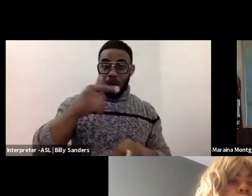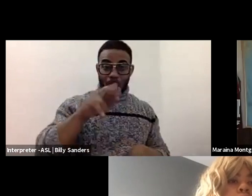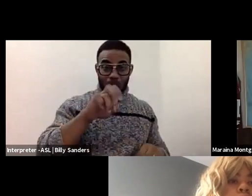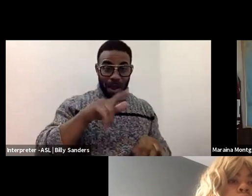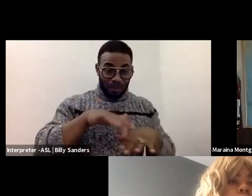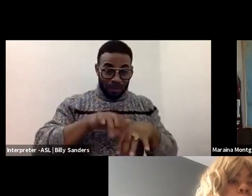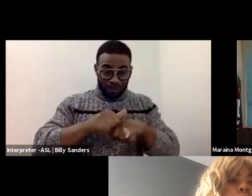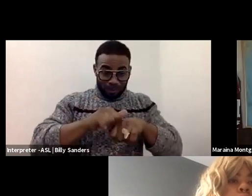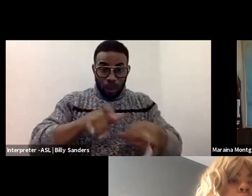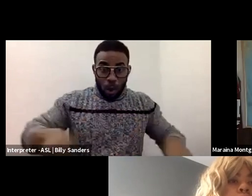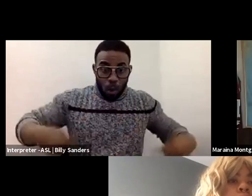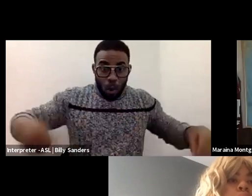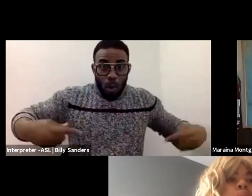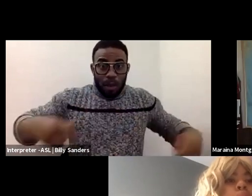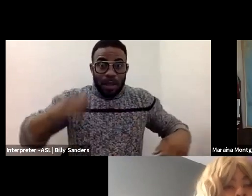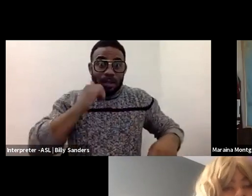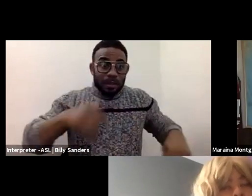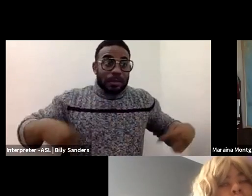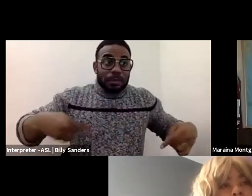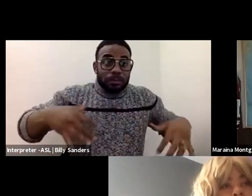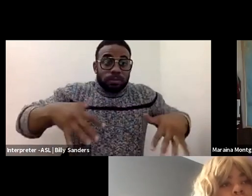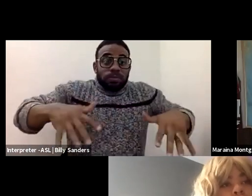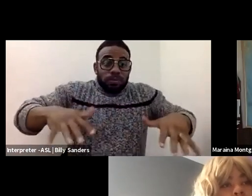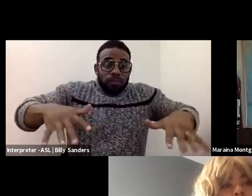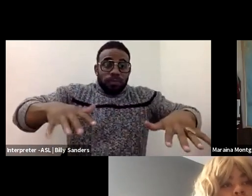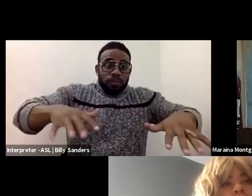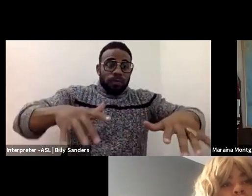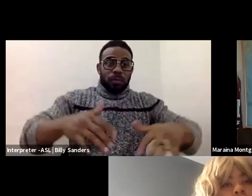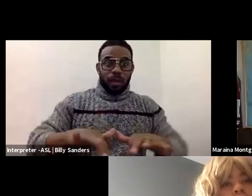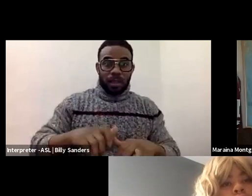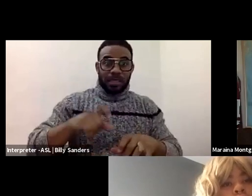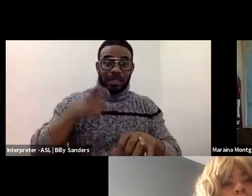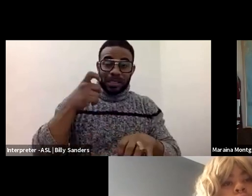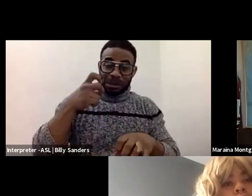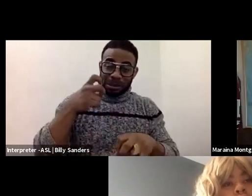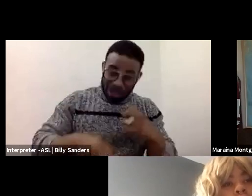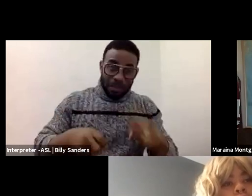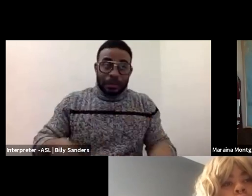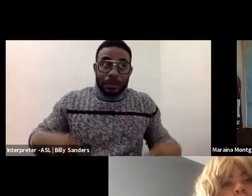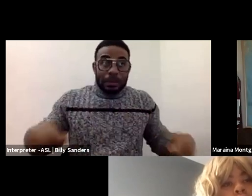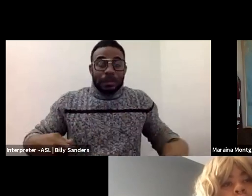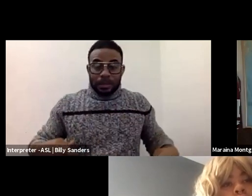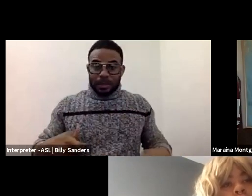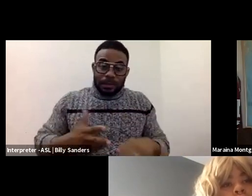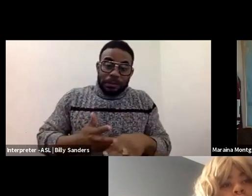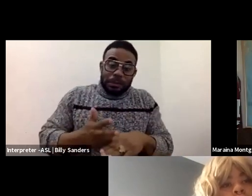rolling in my wheelchair on a daily basis a huge chore and they warned me, but there